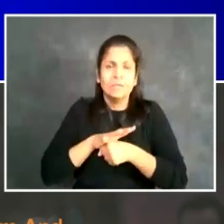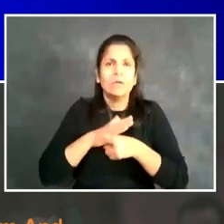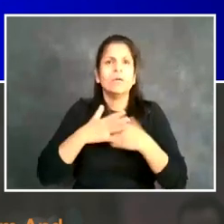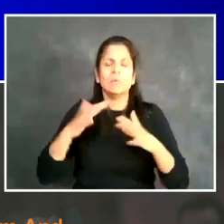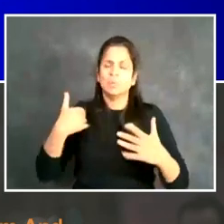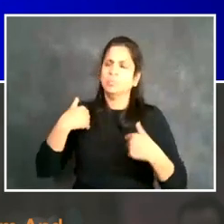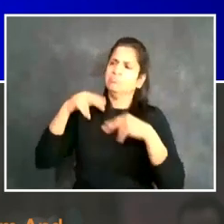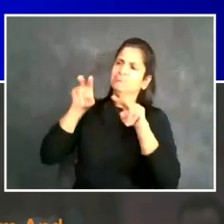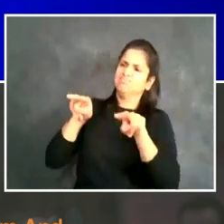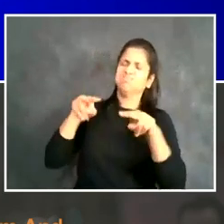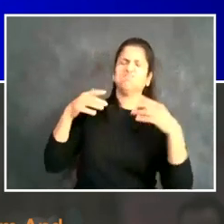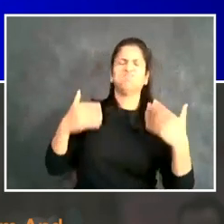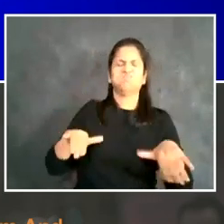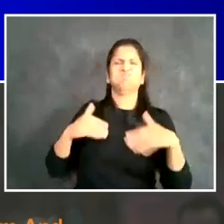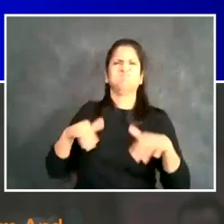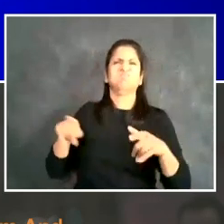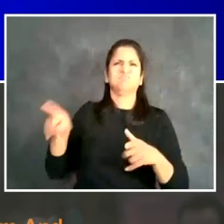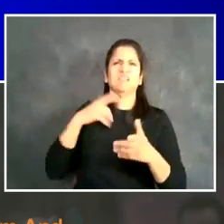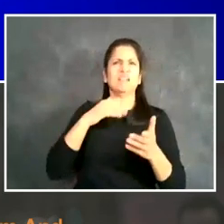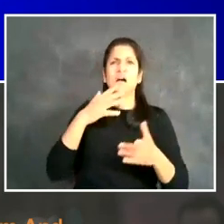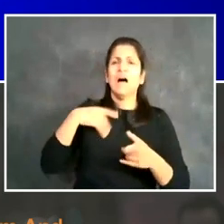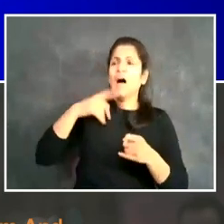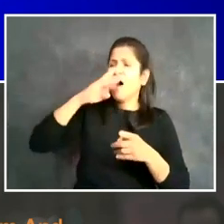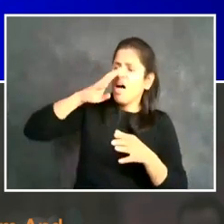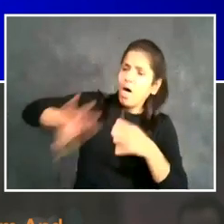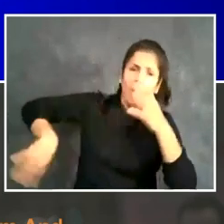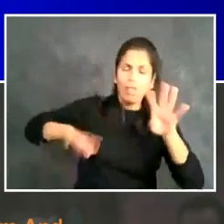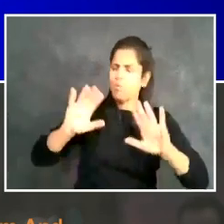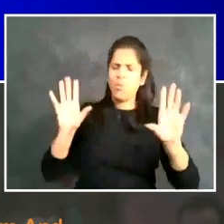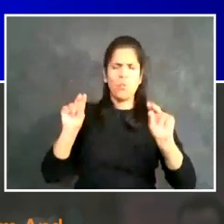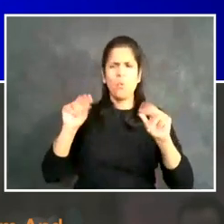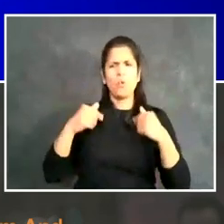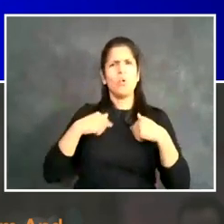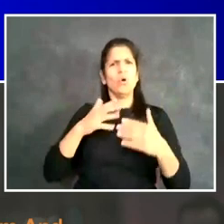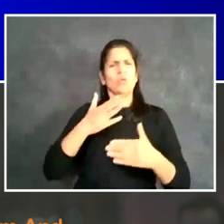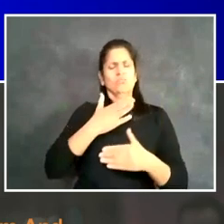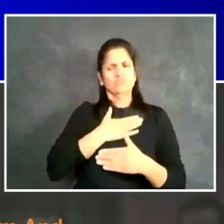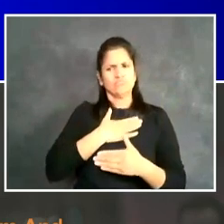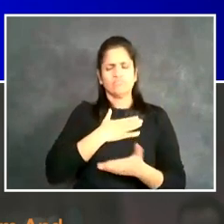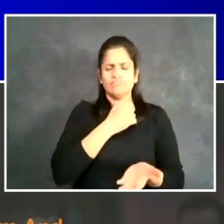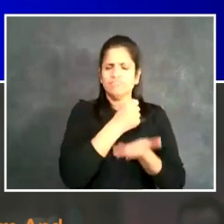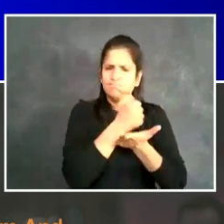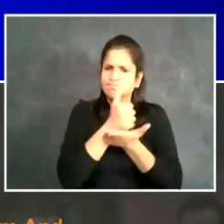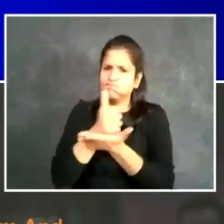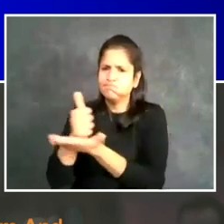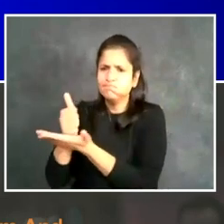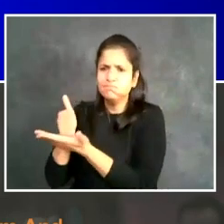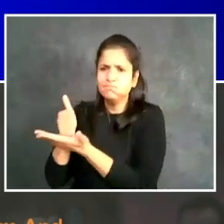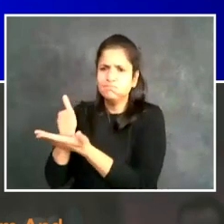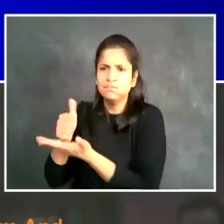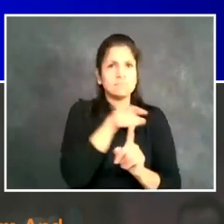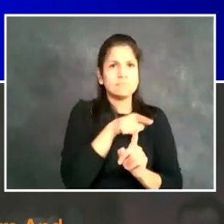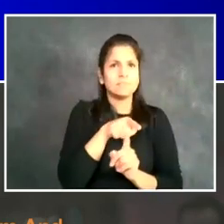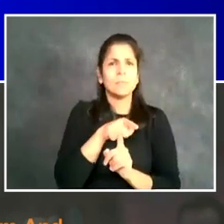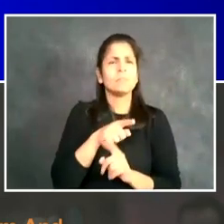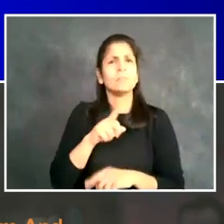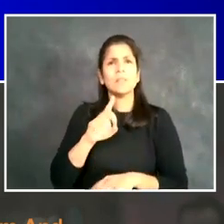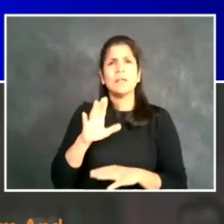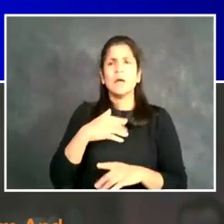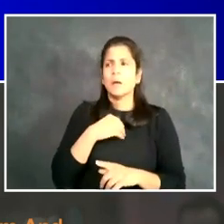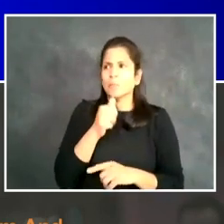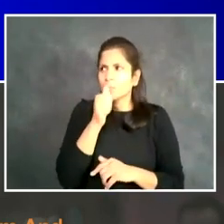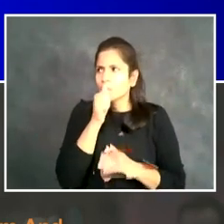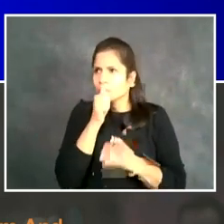WE HAVE TO FACE THIS HEAD ON.